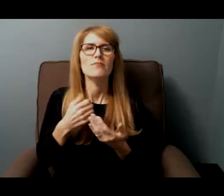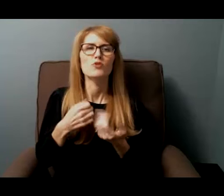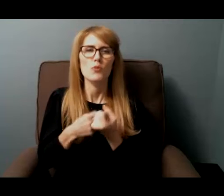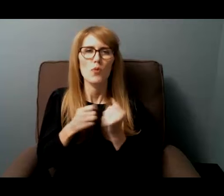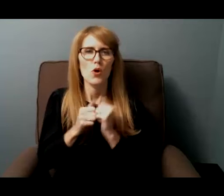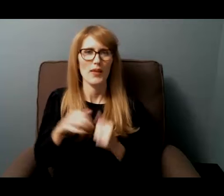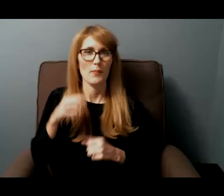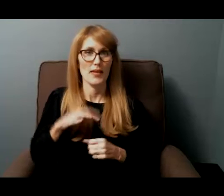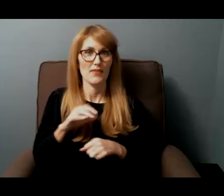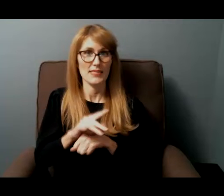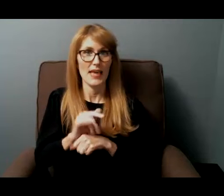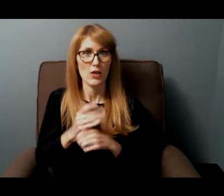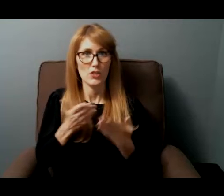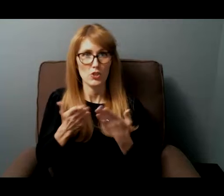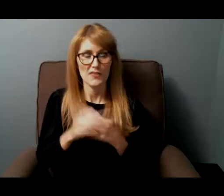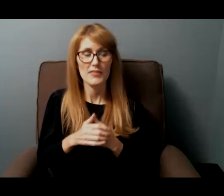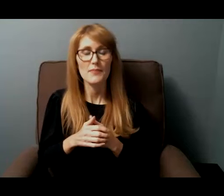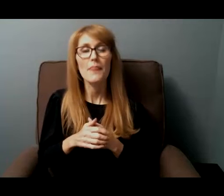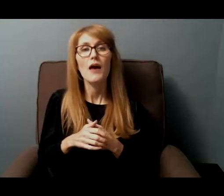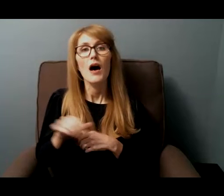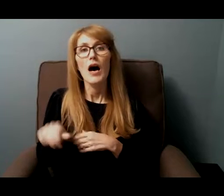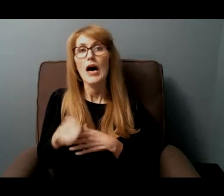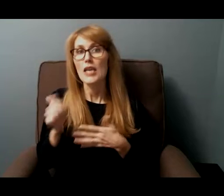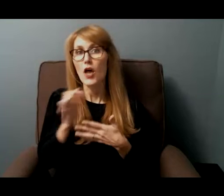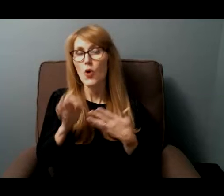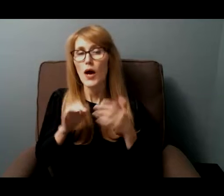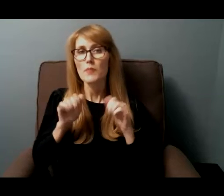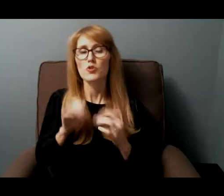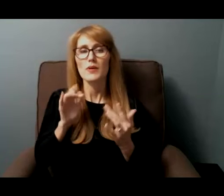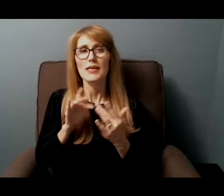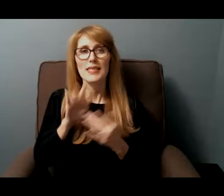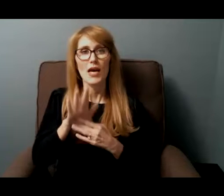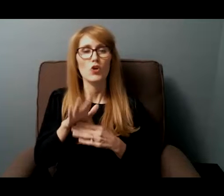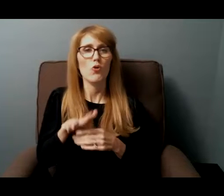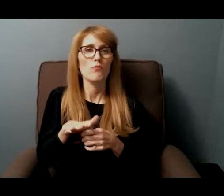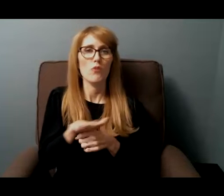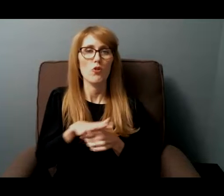Another option is to contact your local Center for Independent Living and ask if